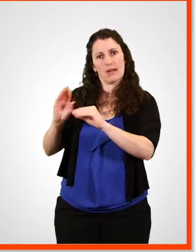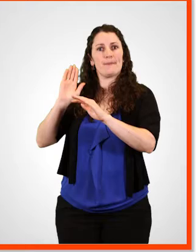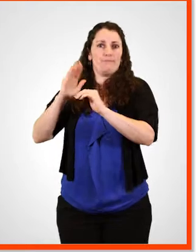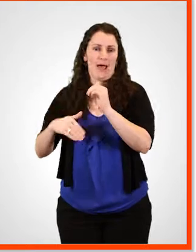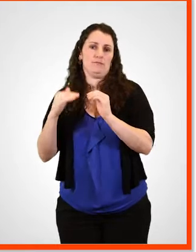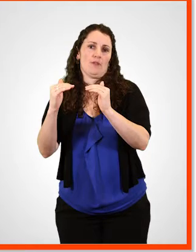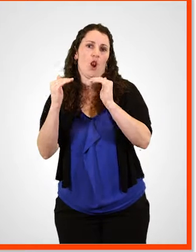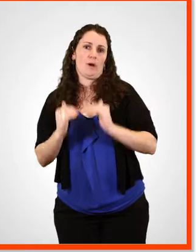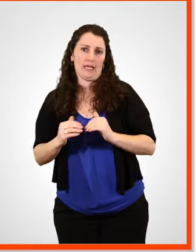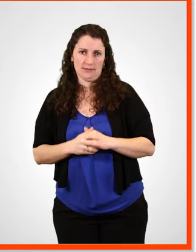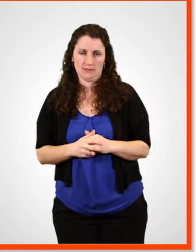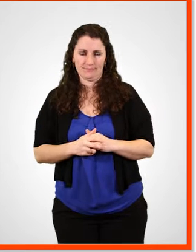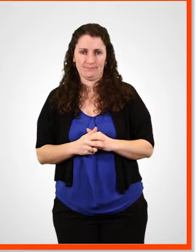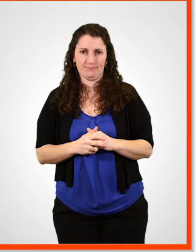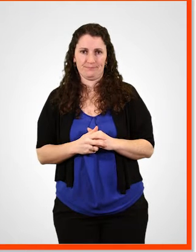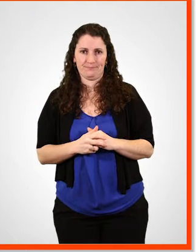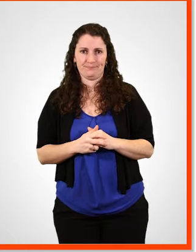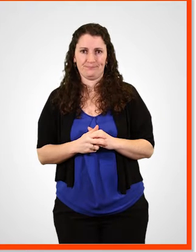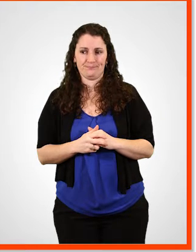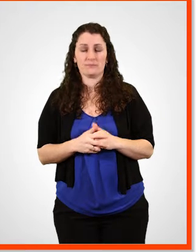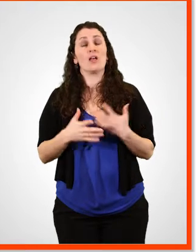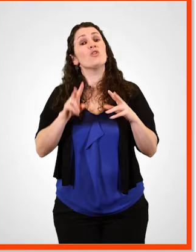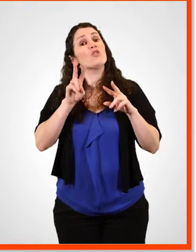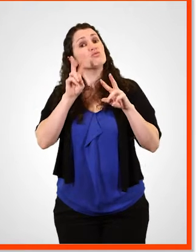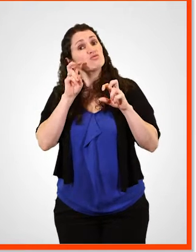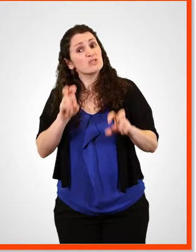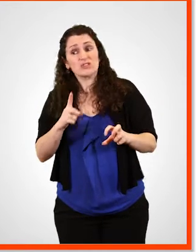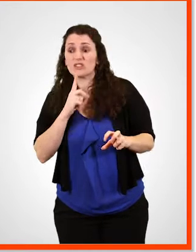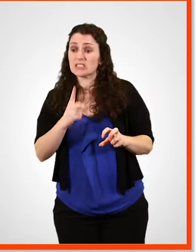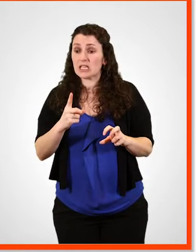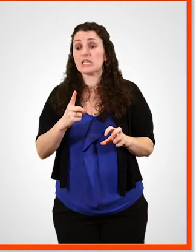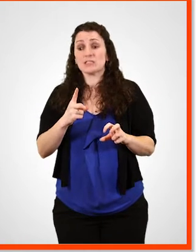Research shows us too that the greatest growth in children's ability in the area of letter knowledge